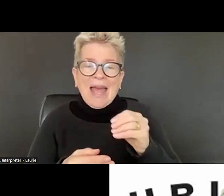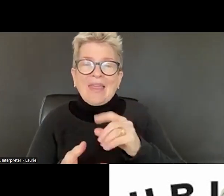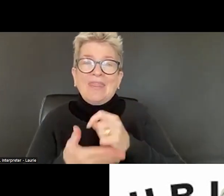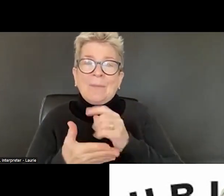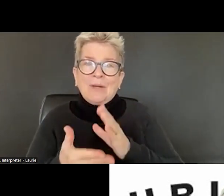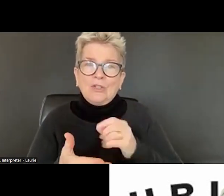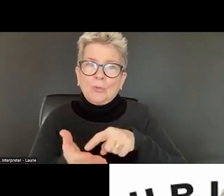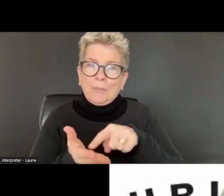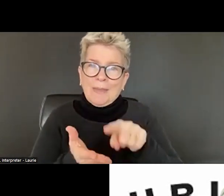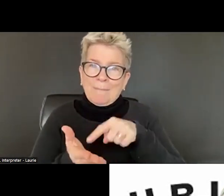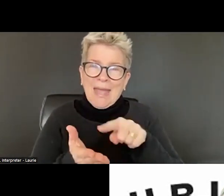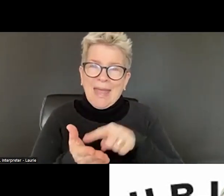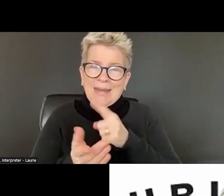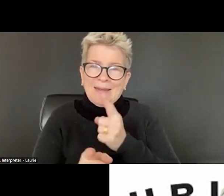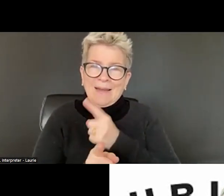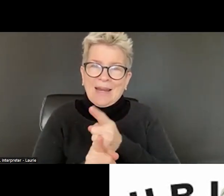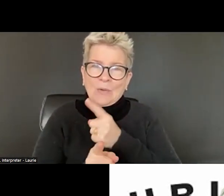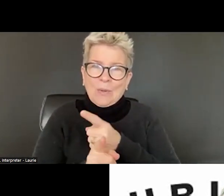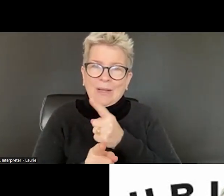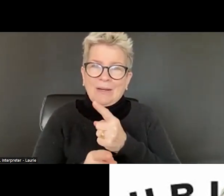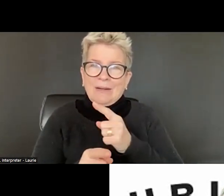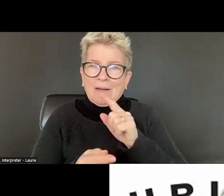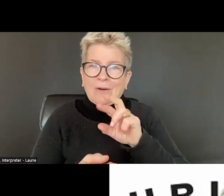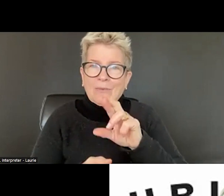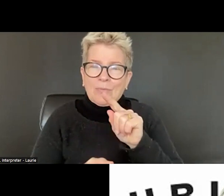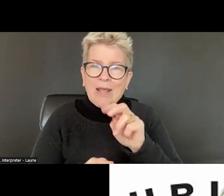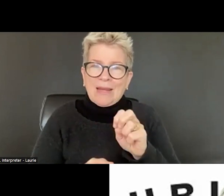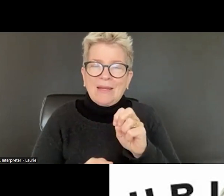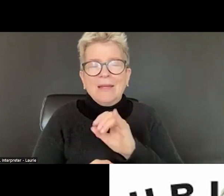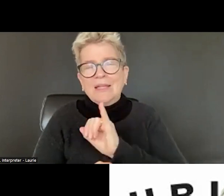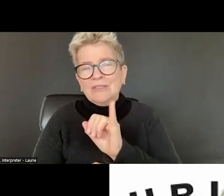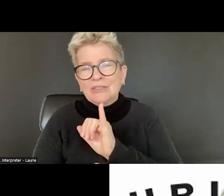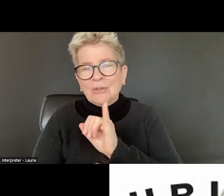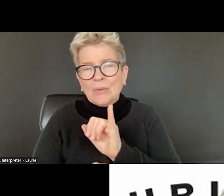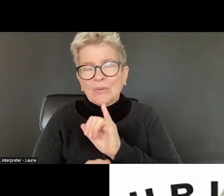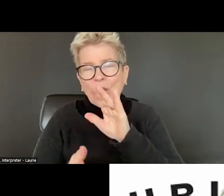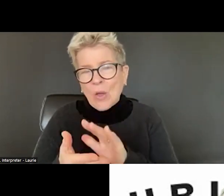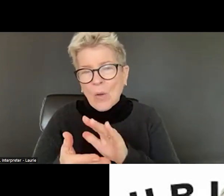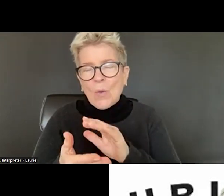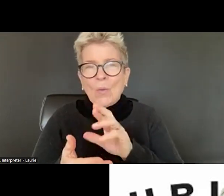know insurance is often offer low reimbursement rates and expect us to do all of this work a lot